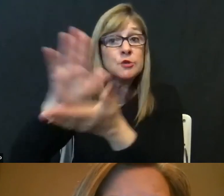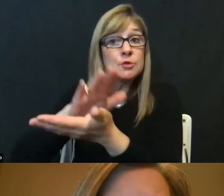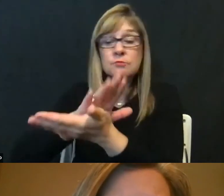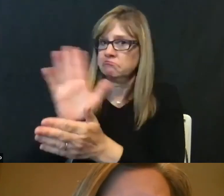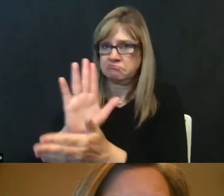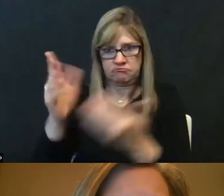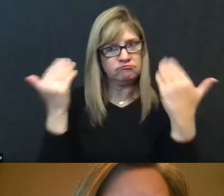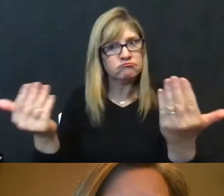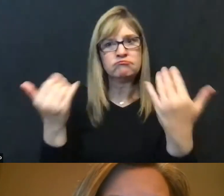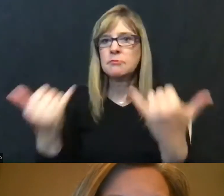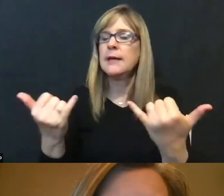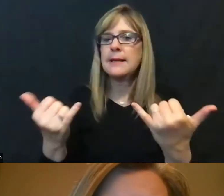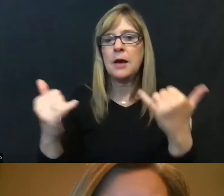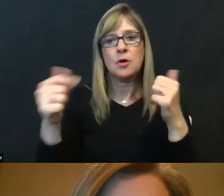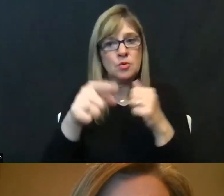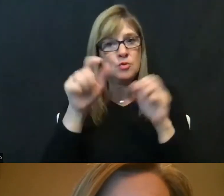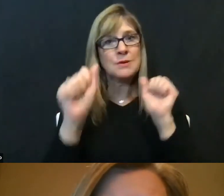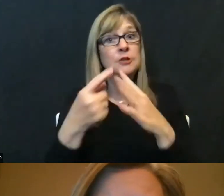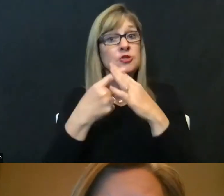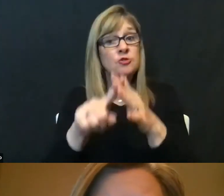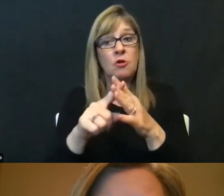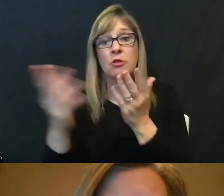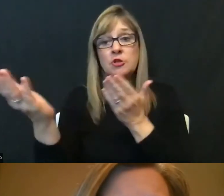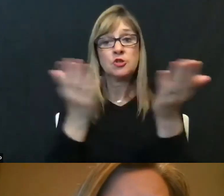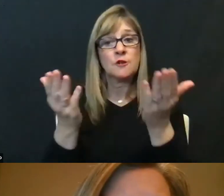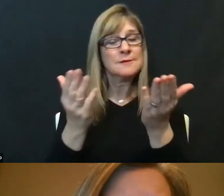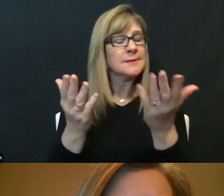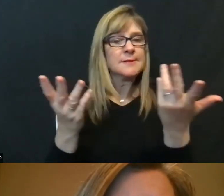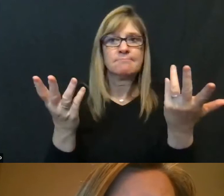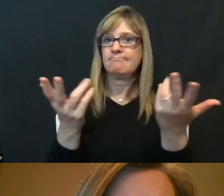that you can begin those services as soon as they do